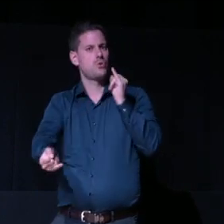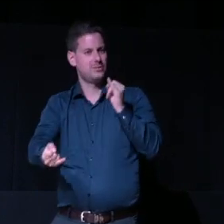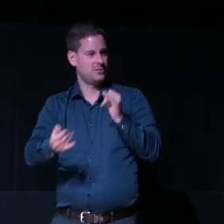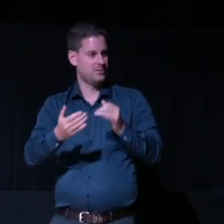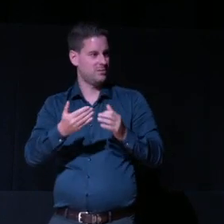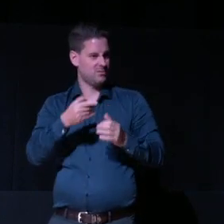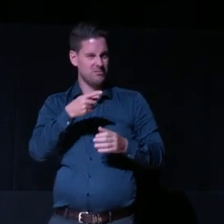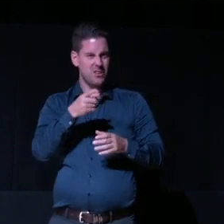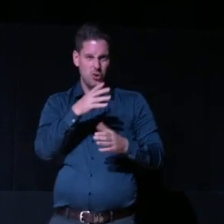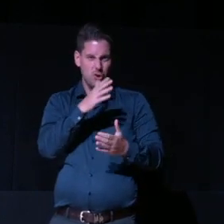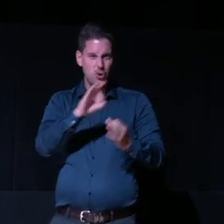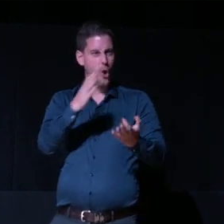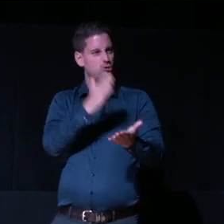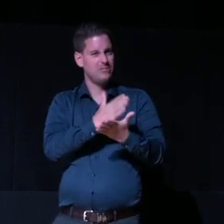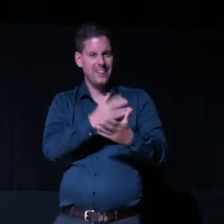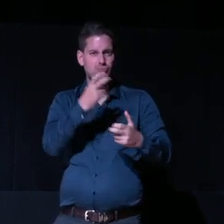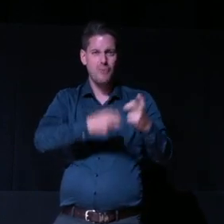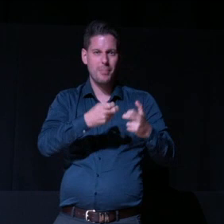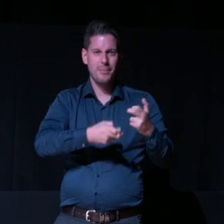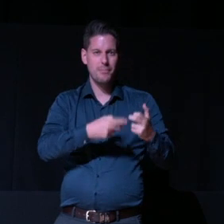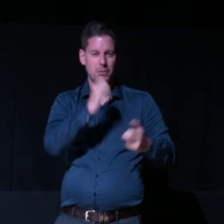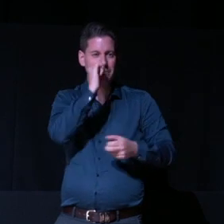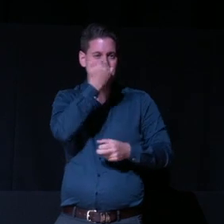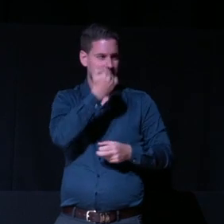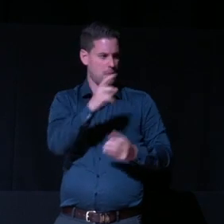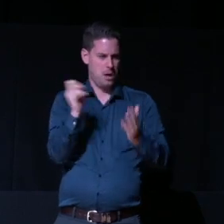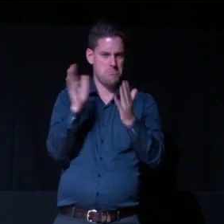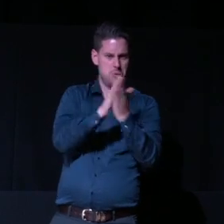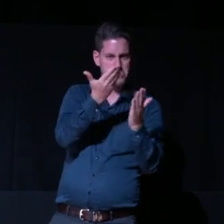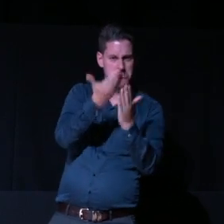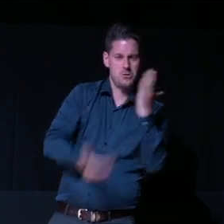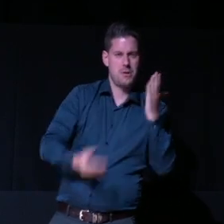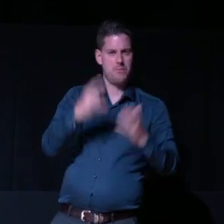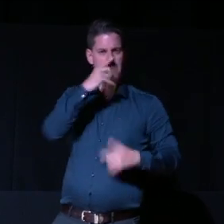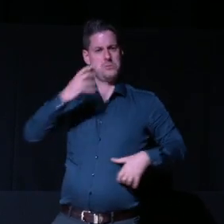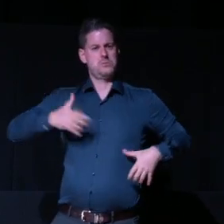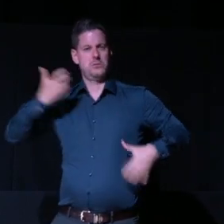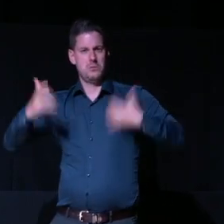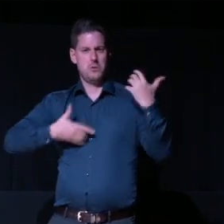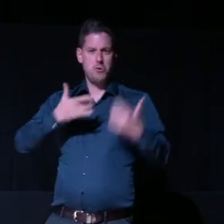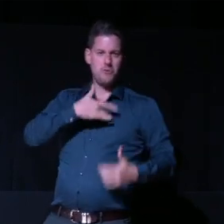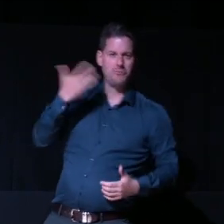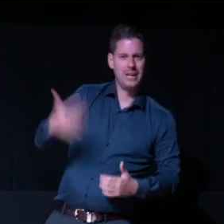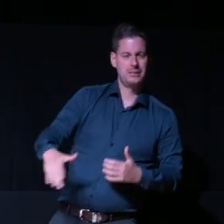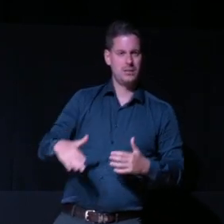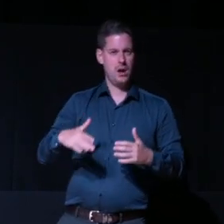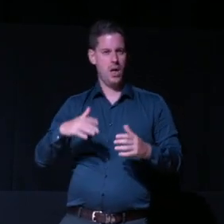because they know that it will get people outraged and they know that it will get attention, it will get clicks and it will get shared. And so really what we're dealing with here is not